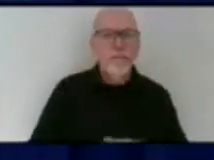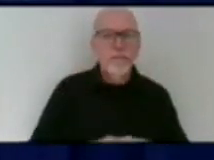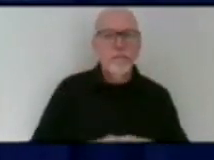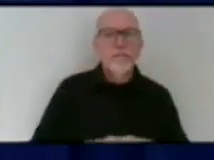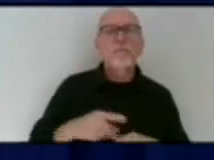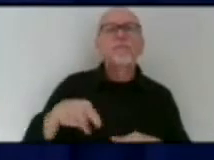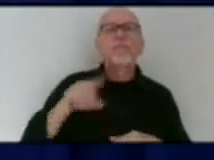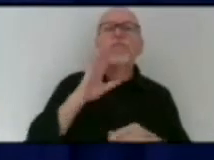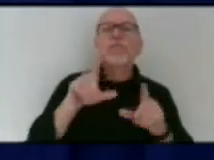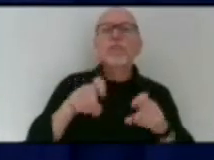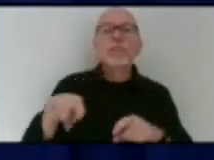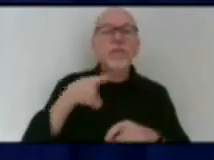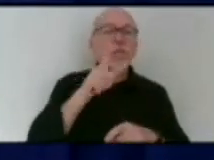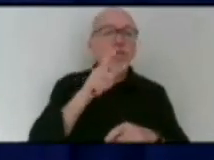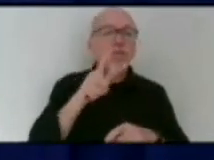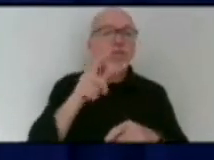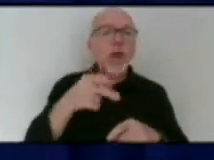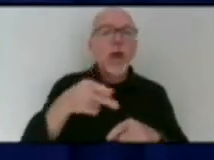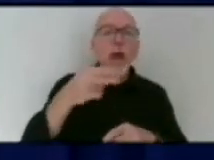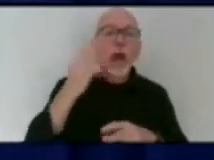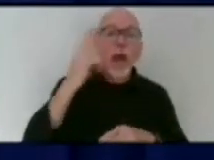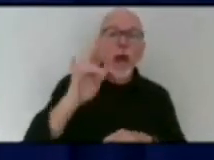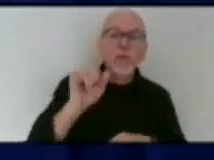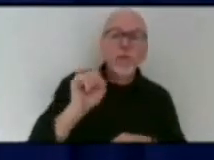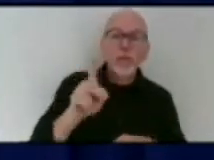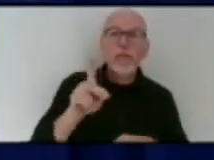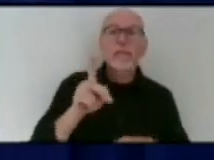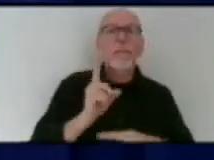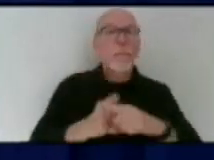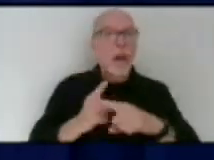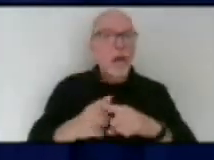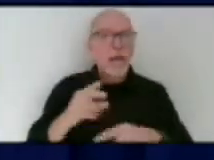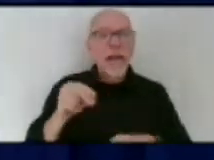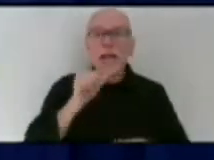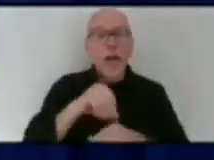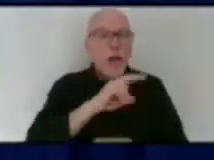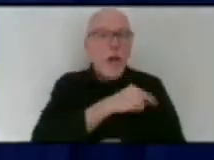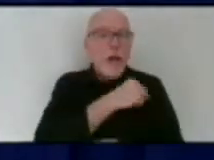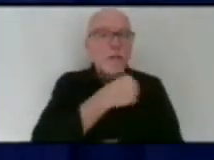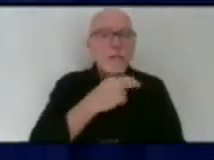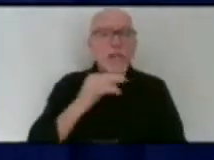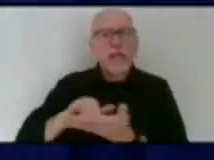co vid who are at high risk and are not hospitalized. Early trials show that of